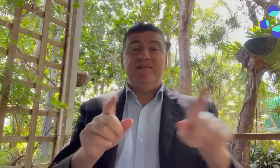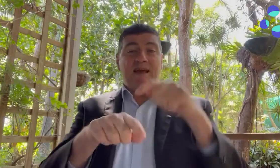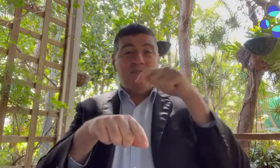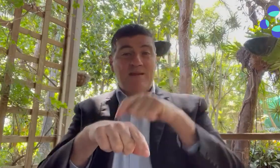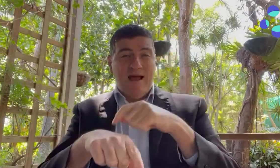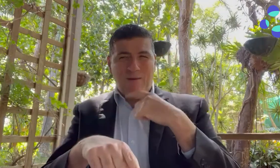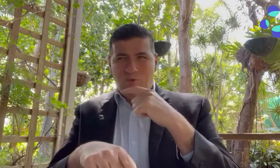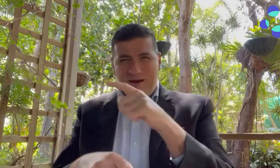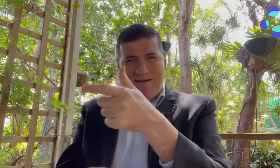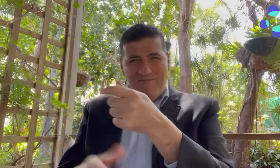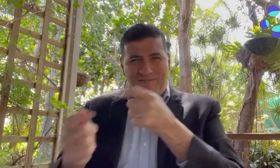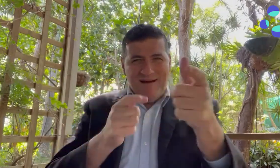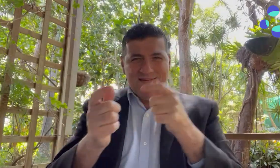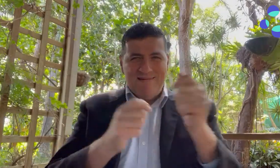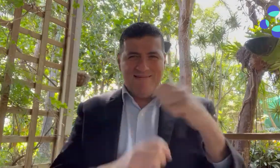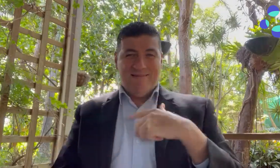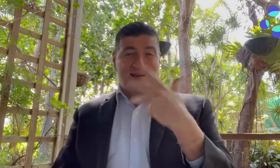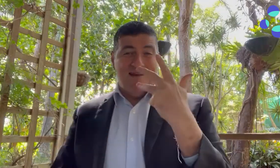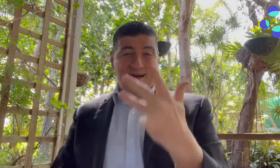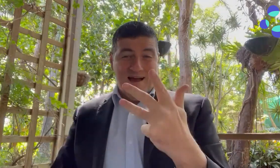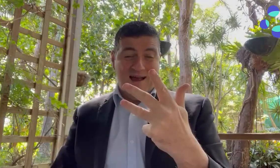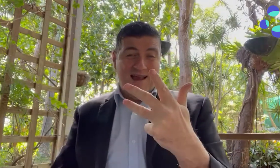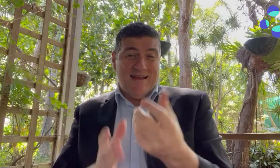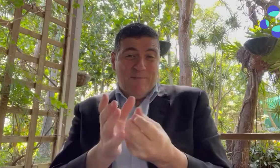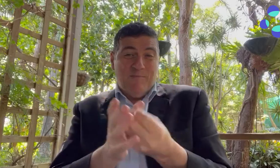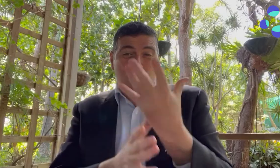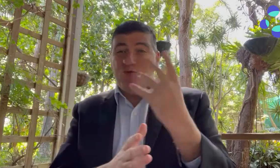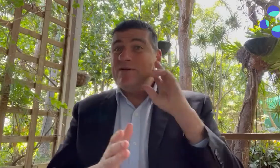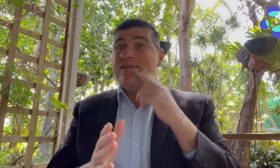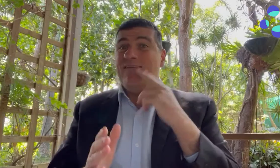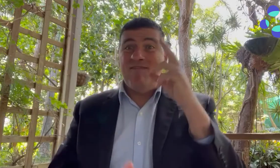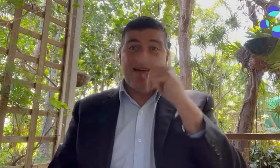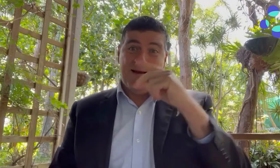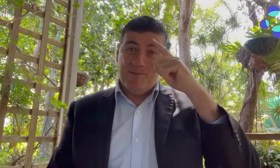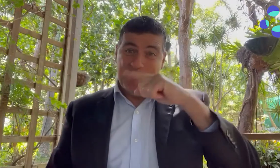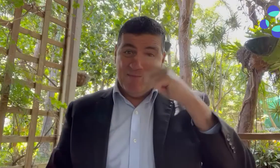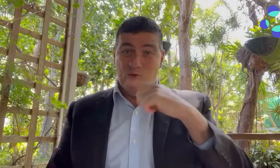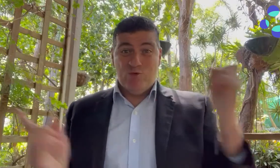We’ve also invited nine emerging, Deaf, young people